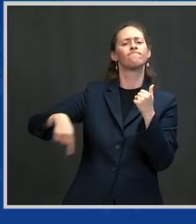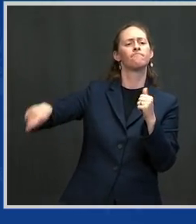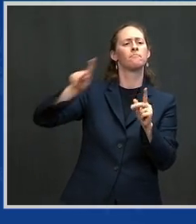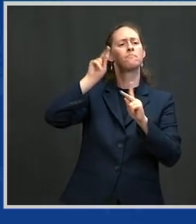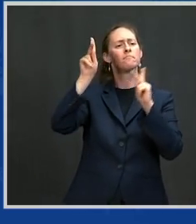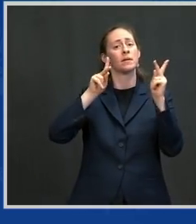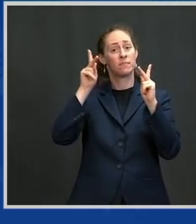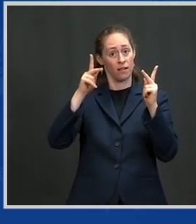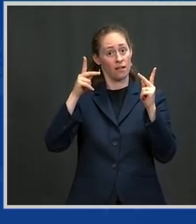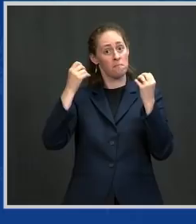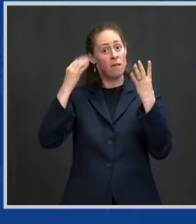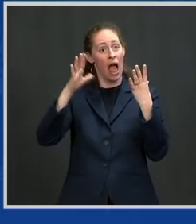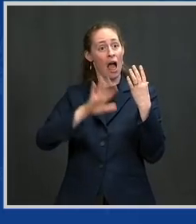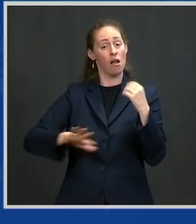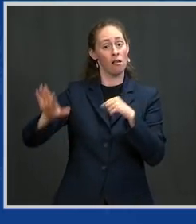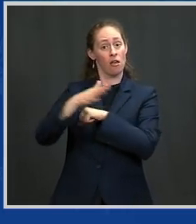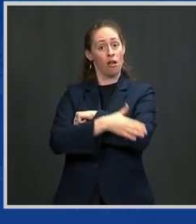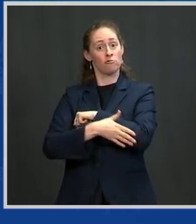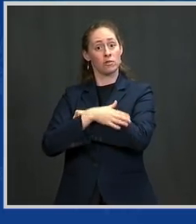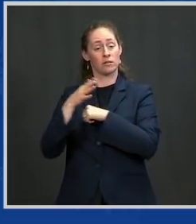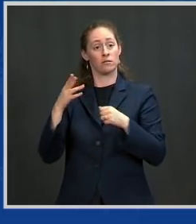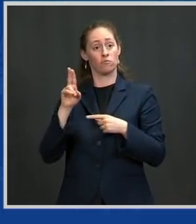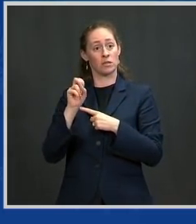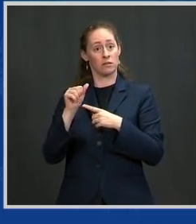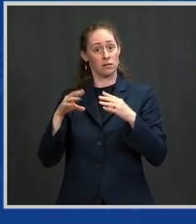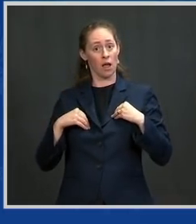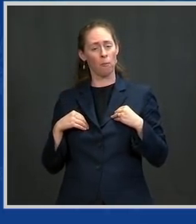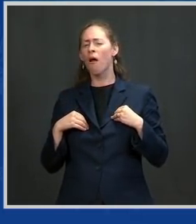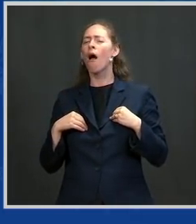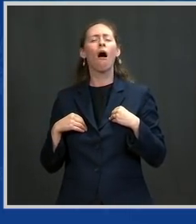And so, I -- you know, I don't want to get into the --